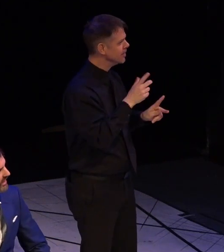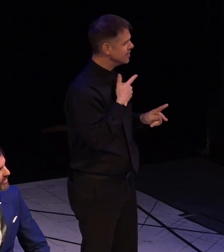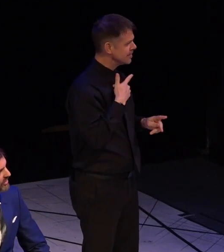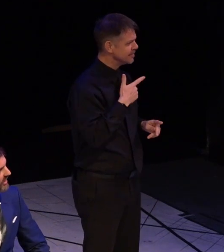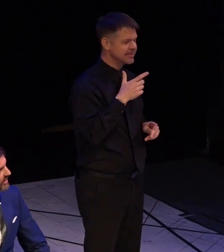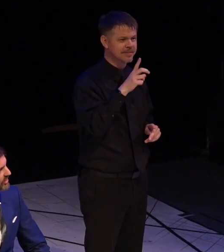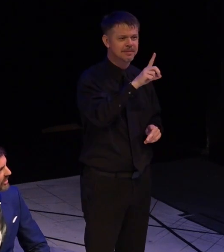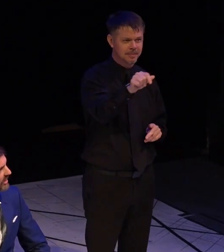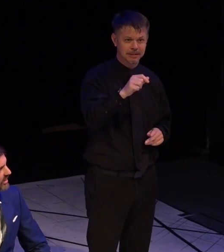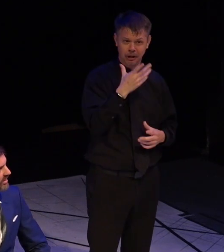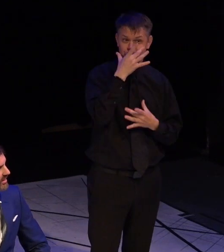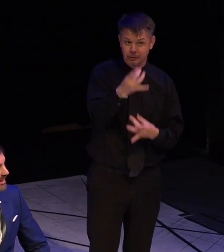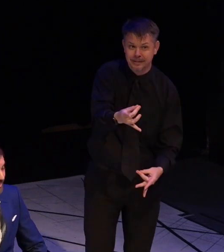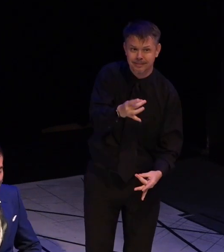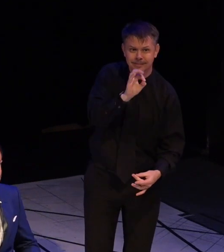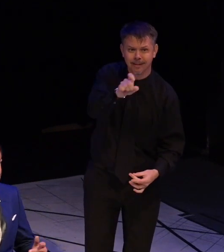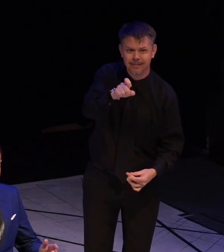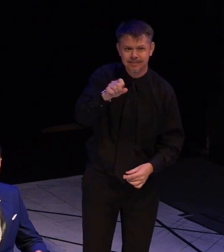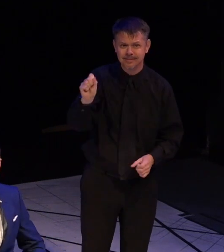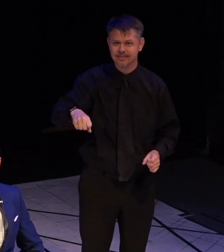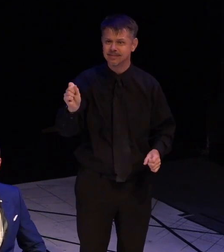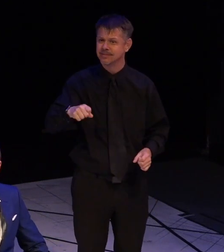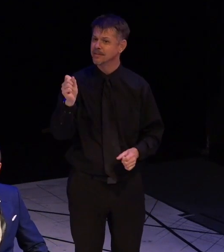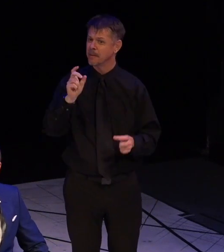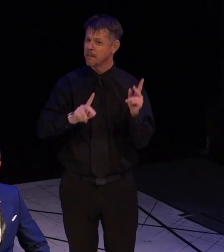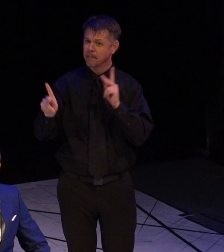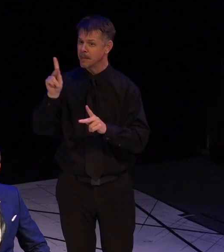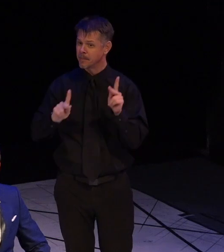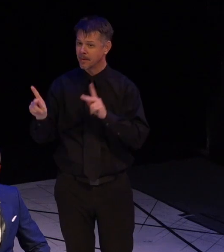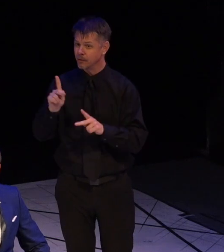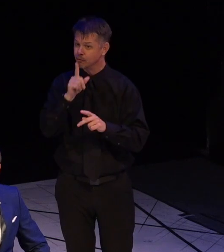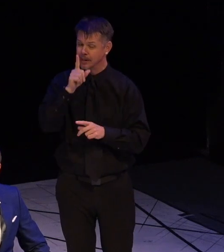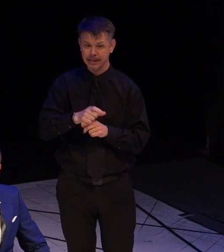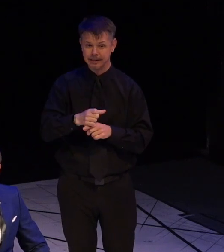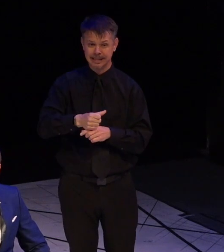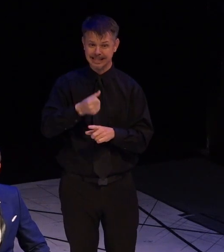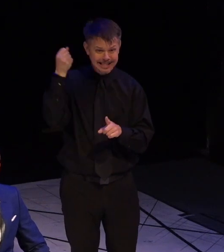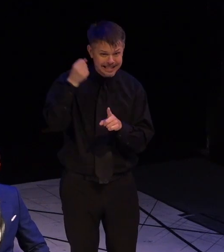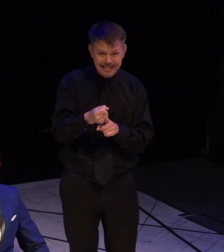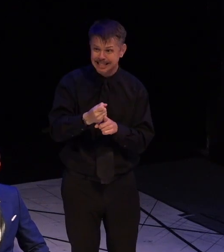in having sex, and yes, even people with really significant disabilities.